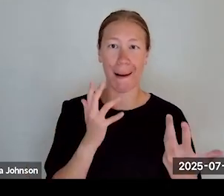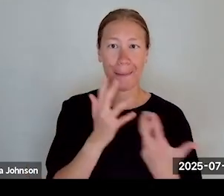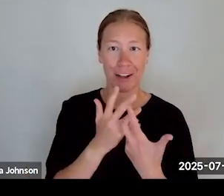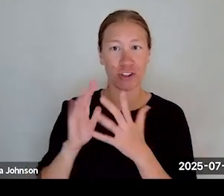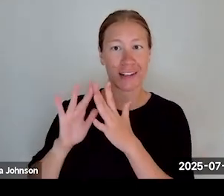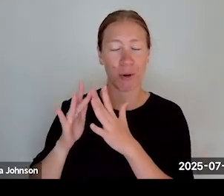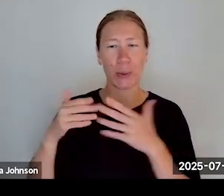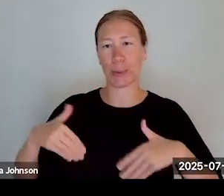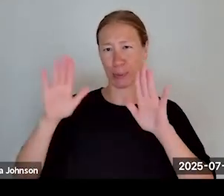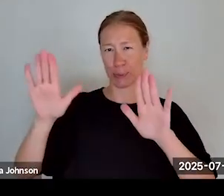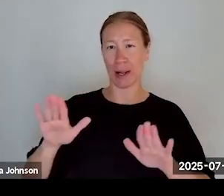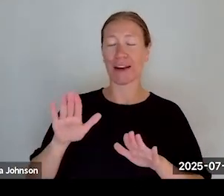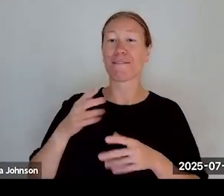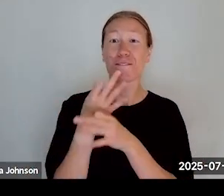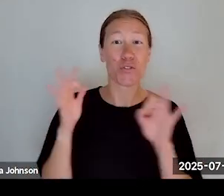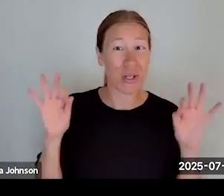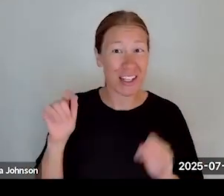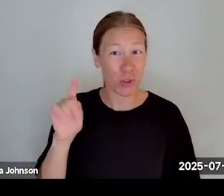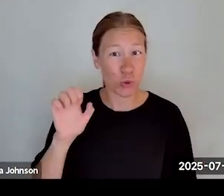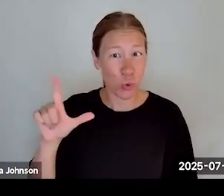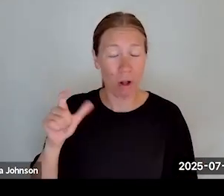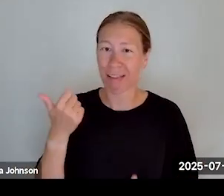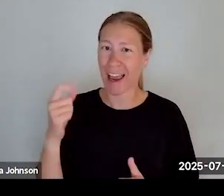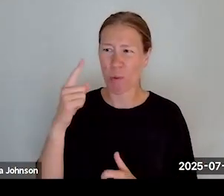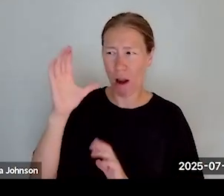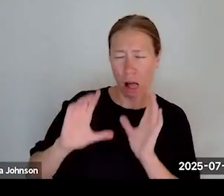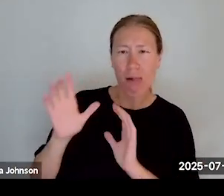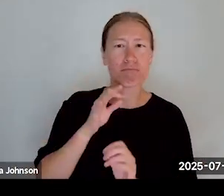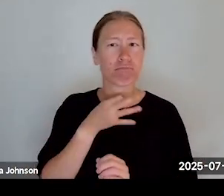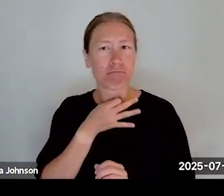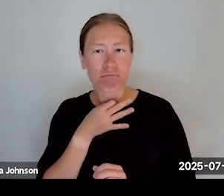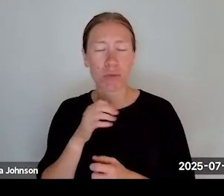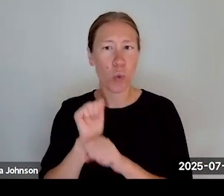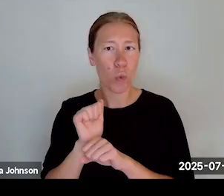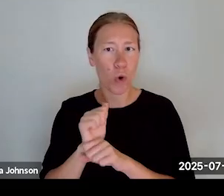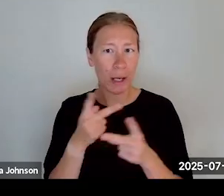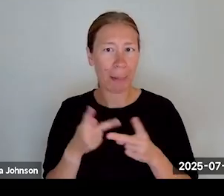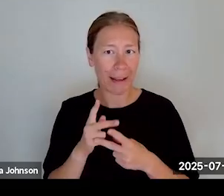available to anyone seeking information about workplace accommodations. JAN allows you to search